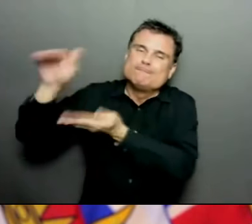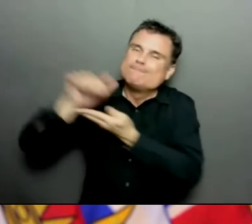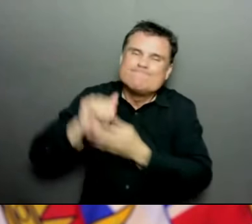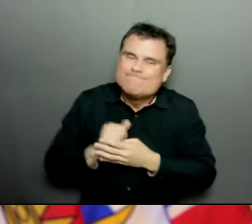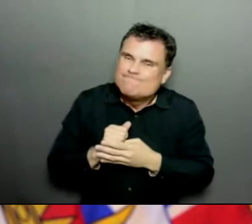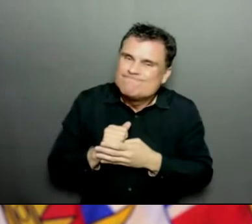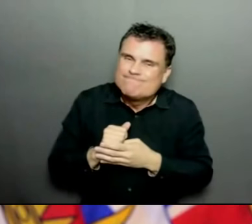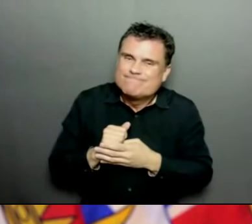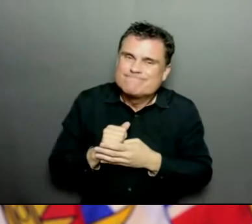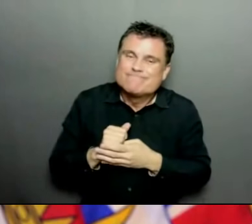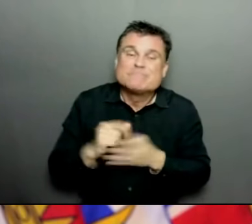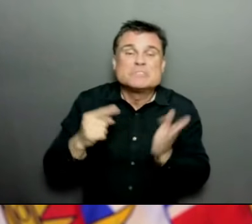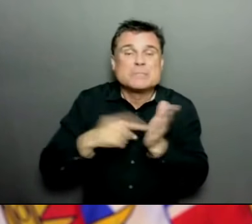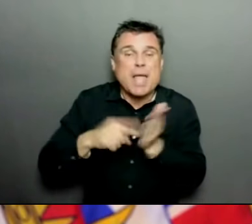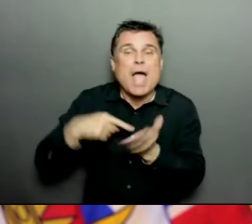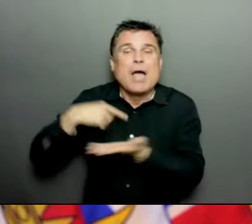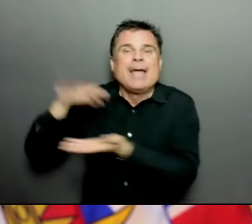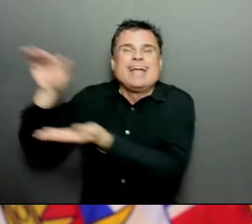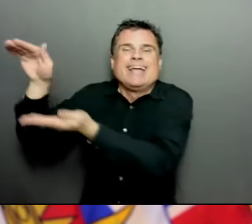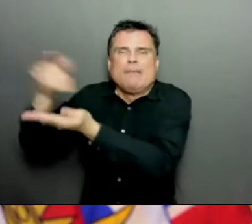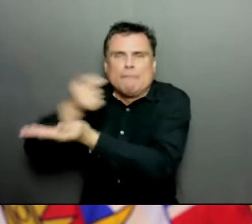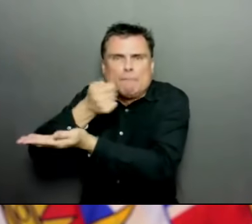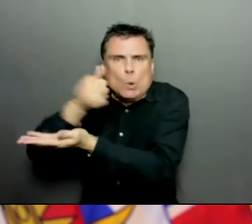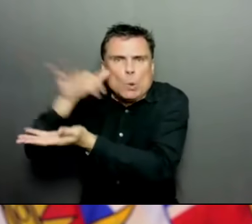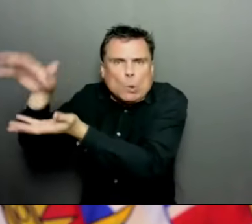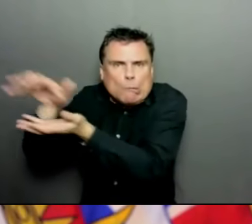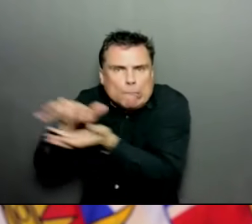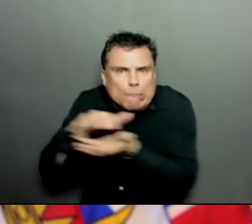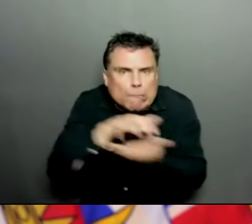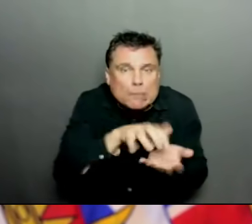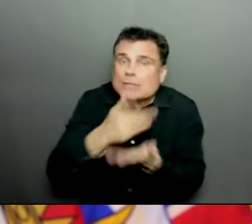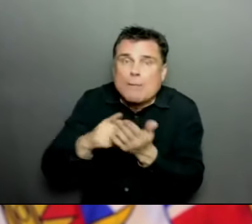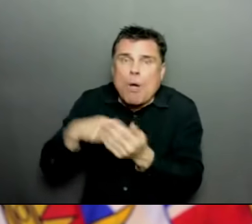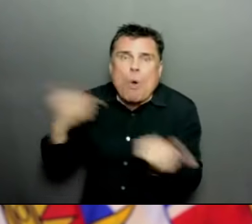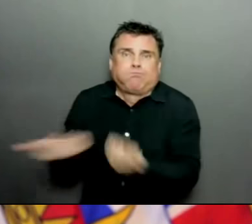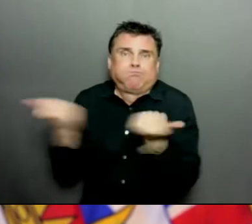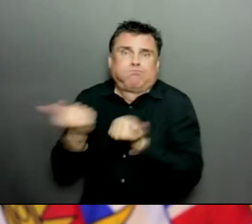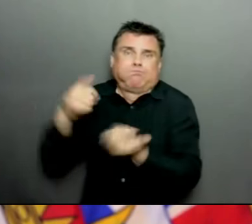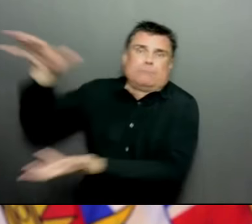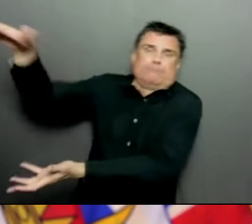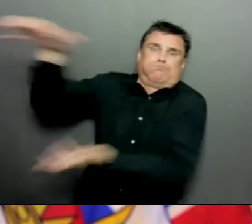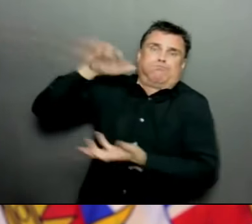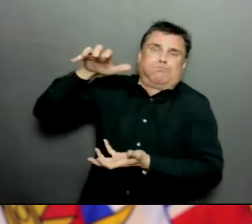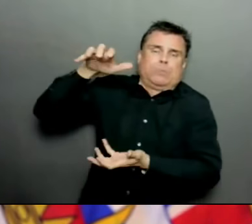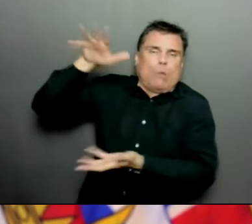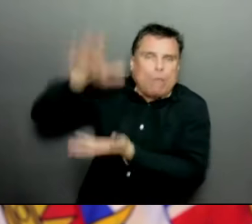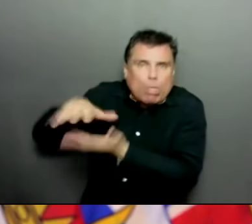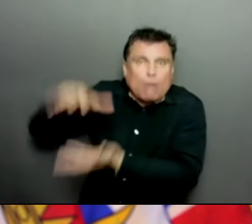what timeframe we are looking at for when you might be in line for vaccine. That is something that we will be